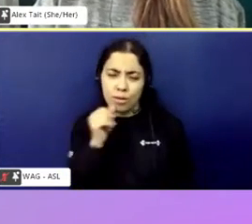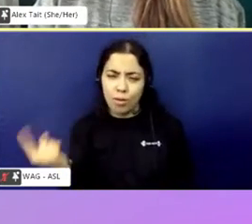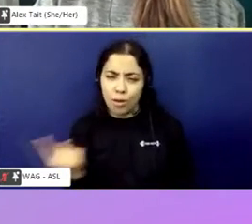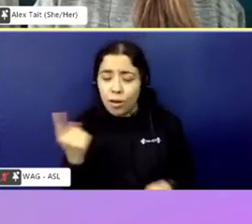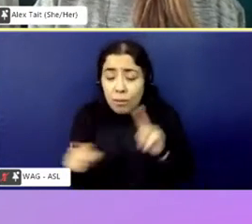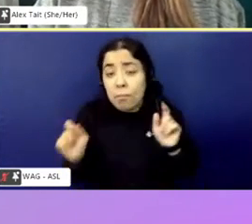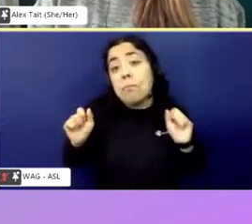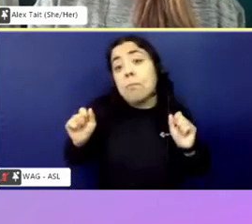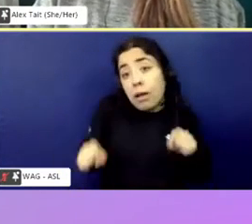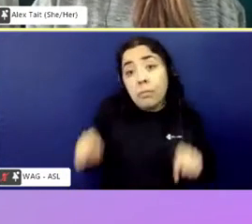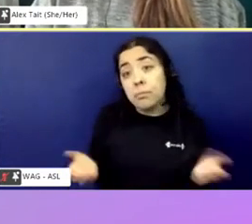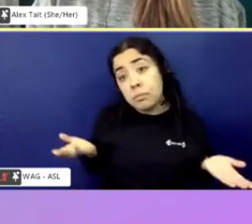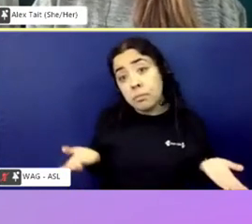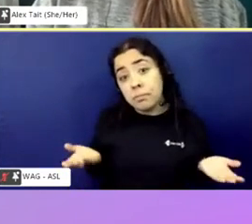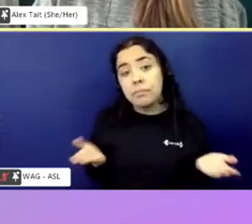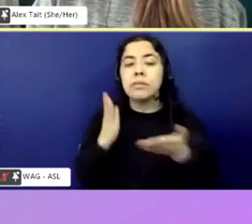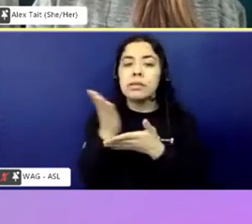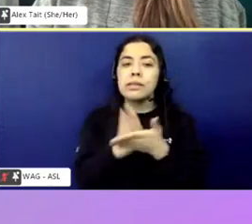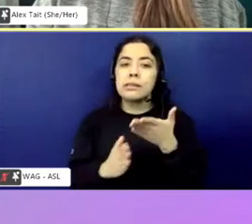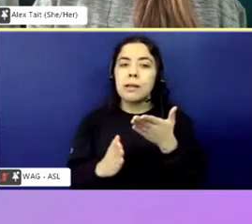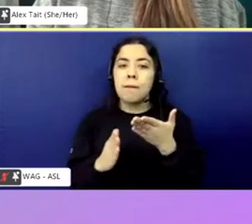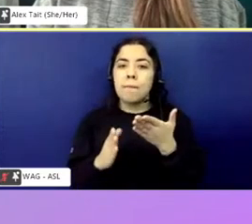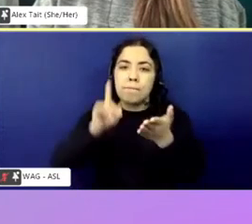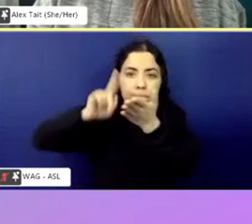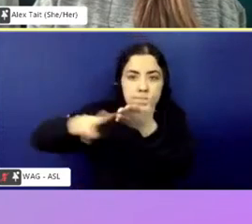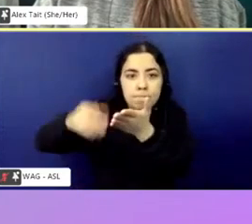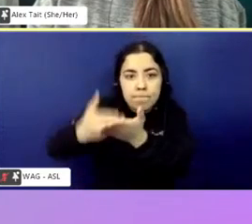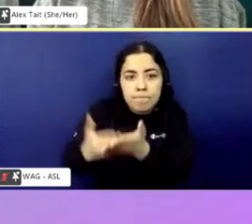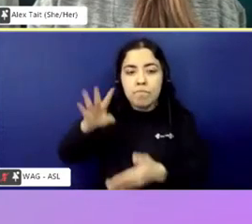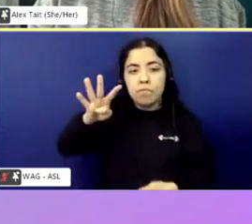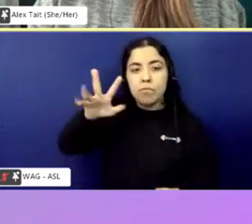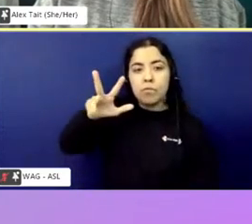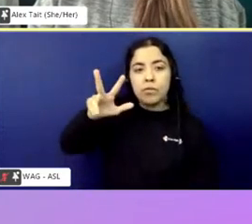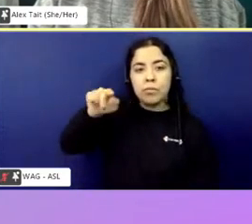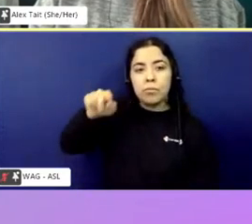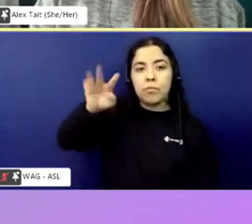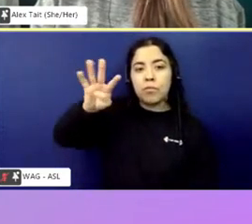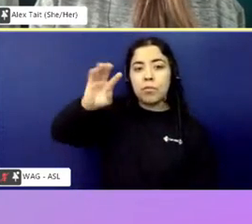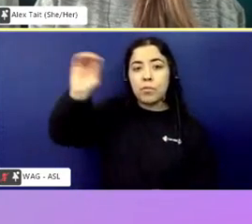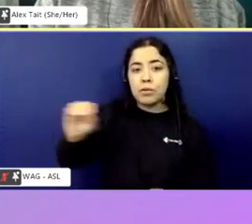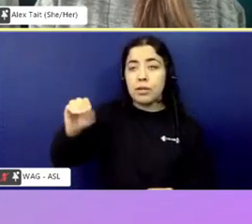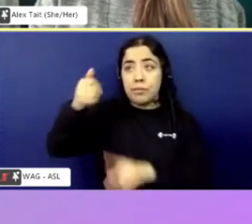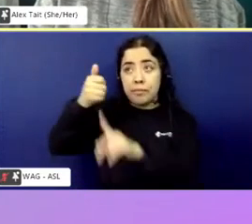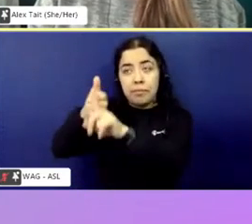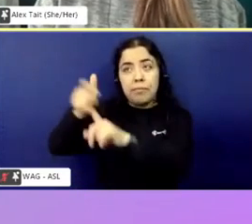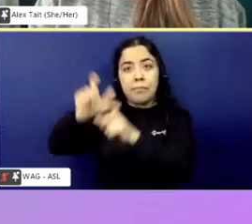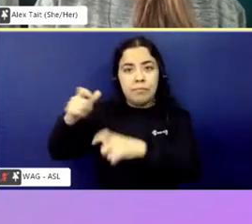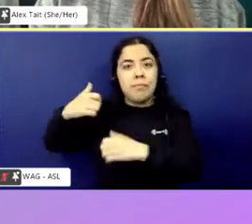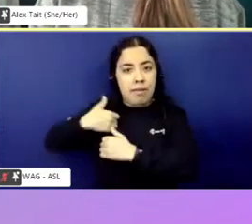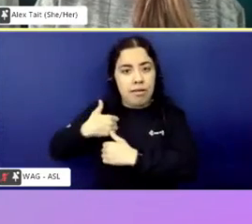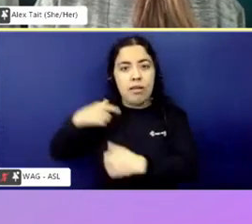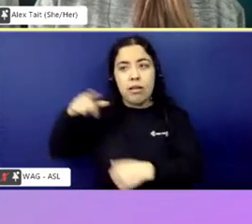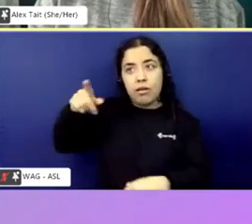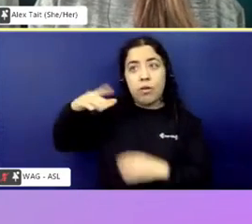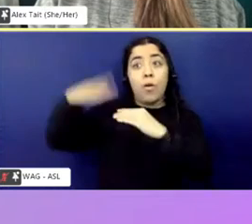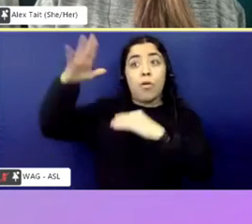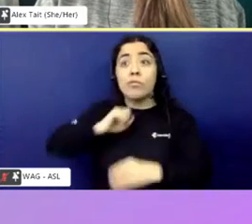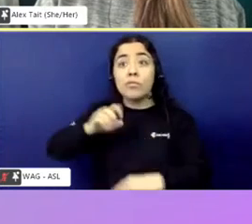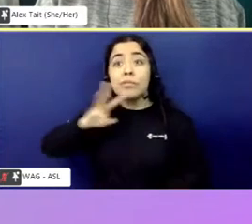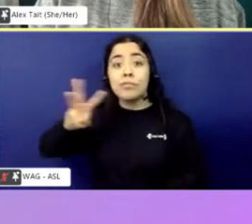there's a disability in the mix. It it could. Just up against some statistics,